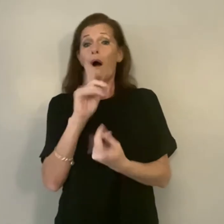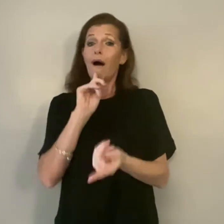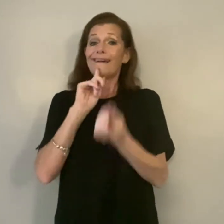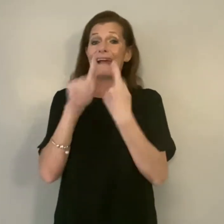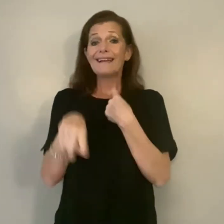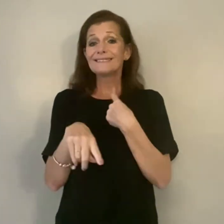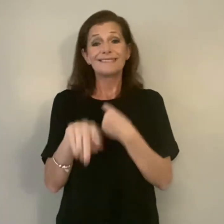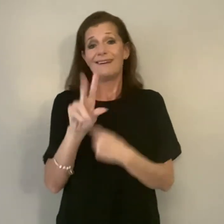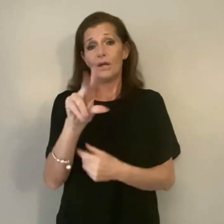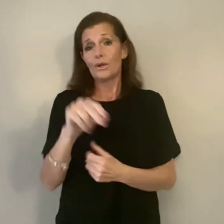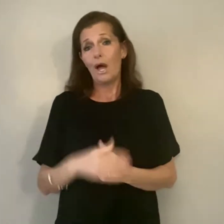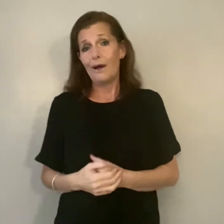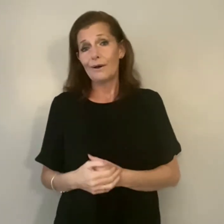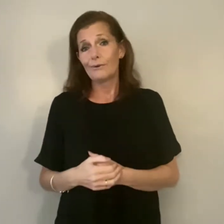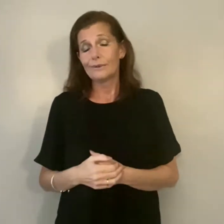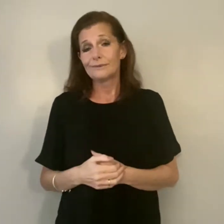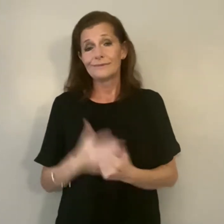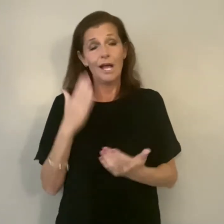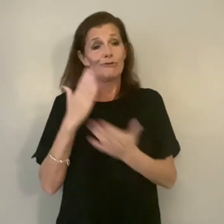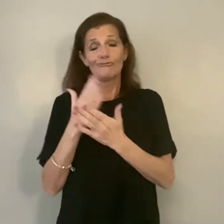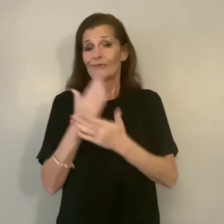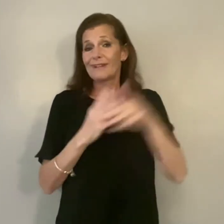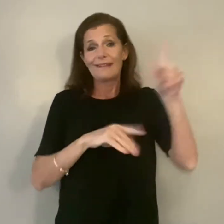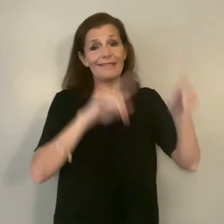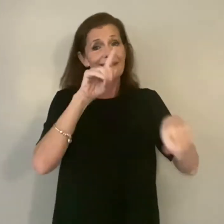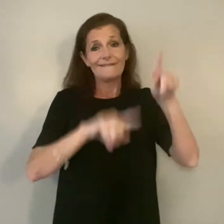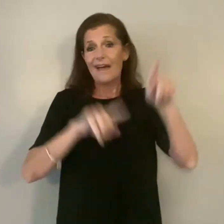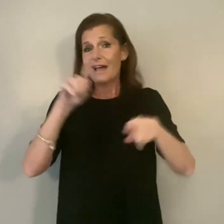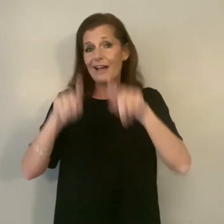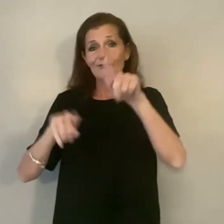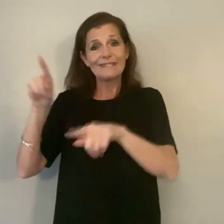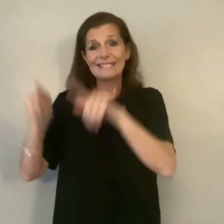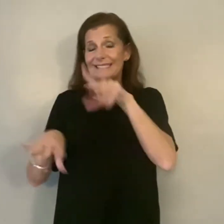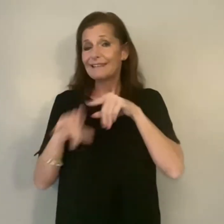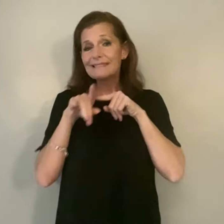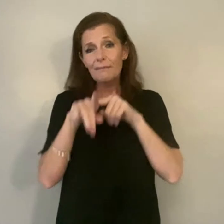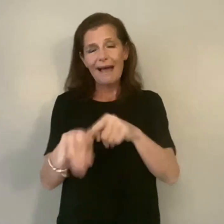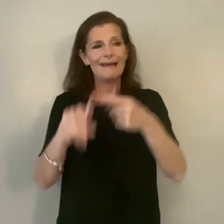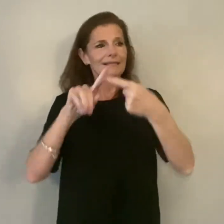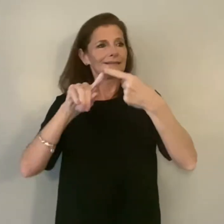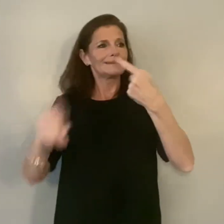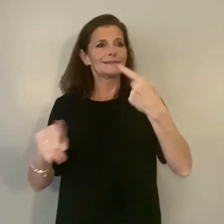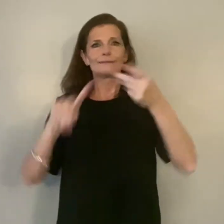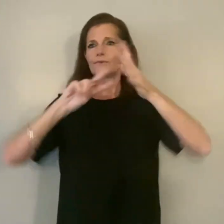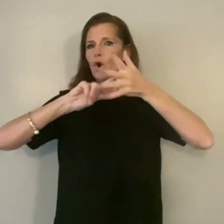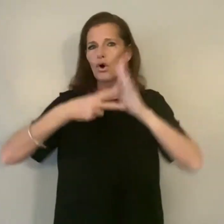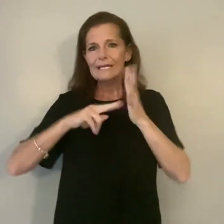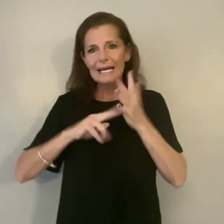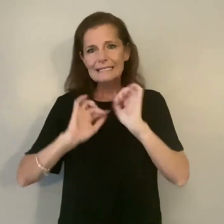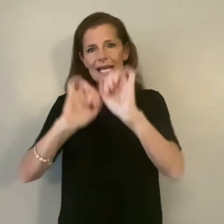one size fits all answer to that question. It very much varies and depends on what organization